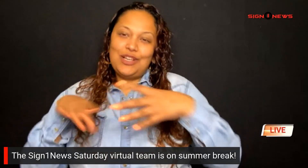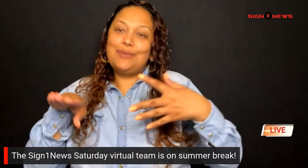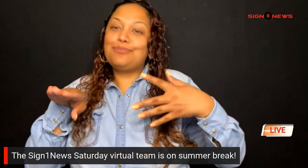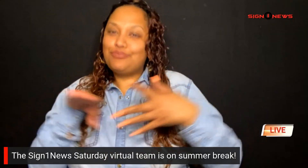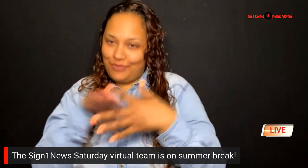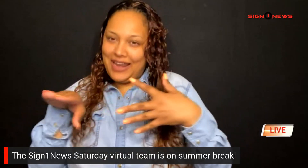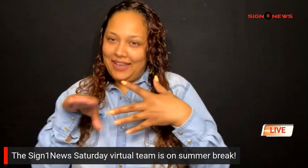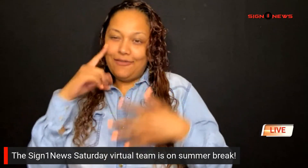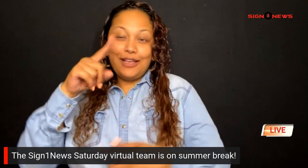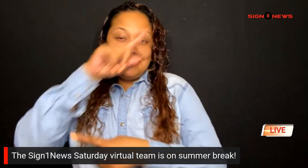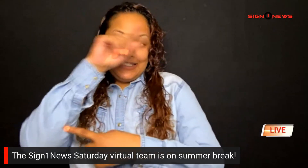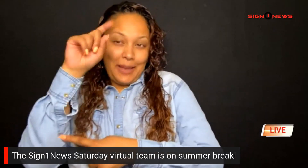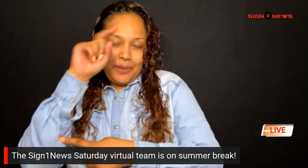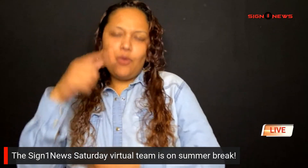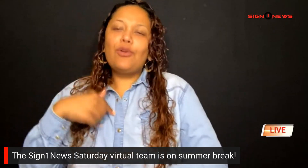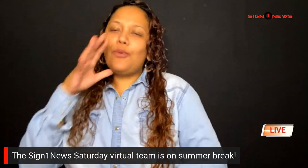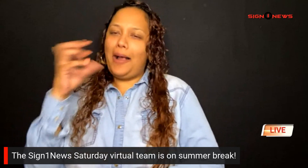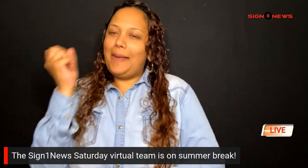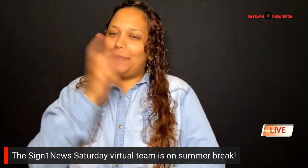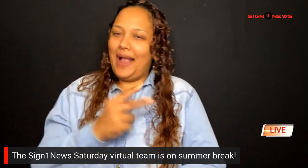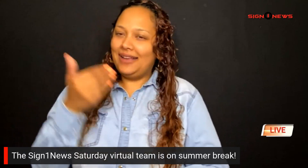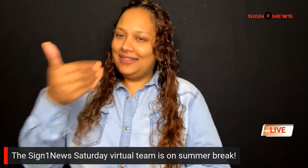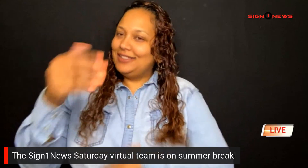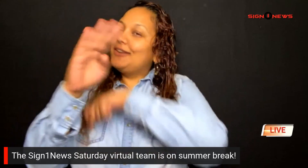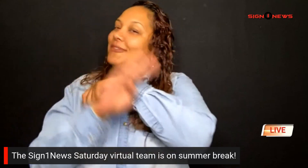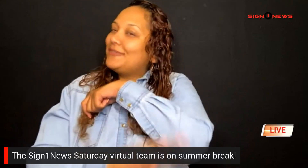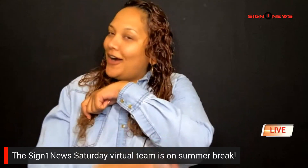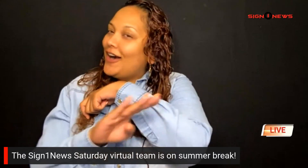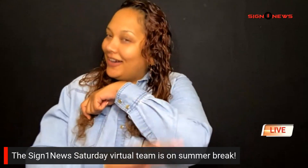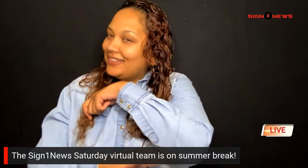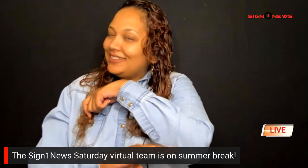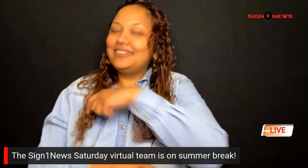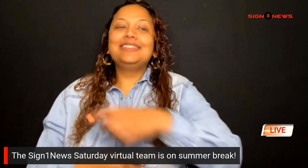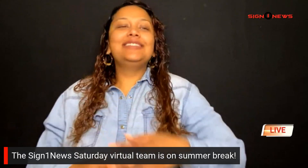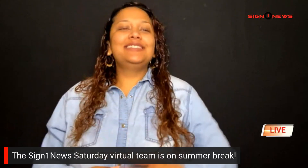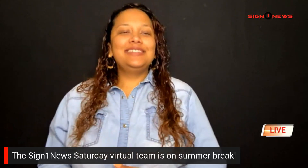the Sign1News Saturday virtual shows taking a break for the summer but we will see you